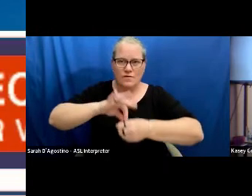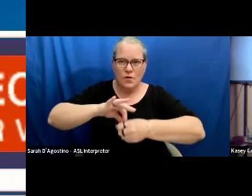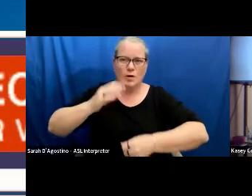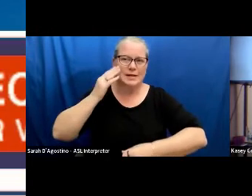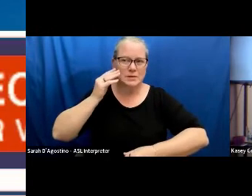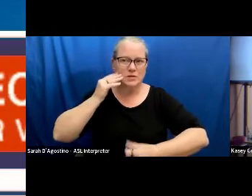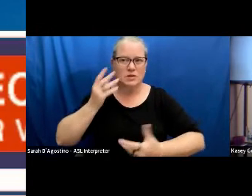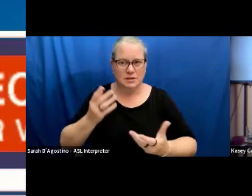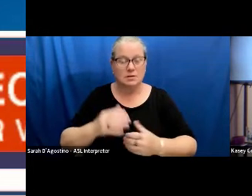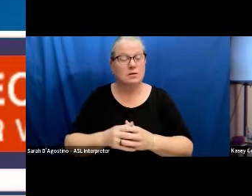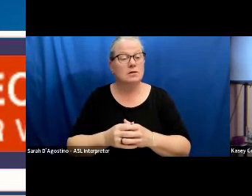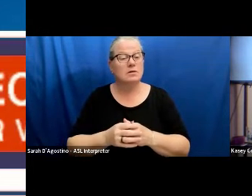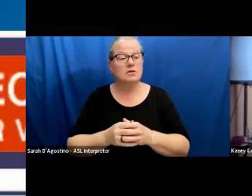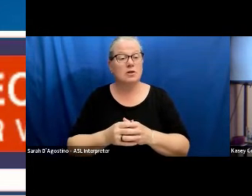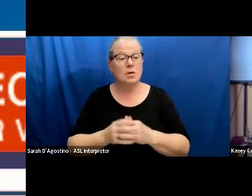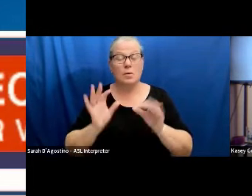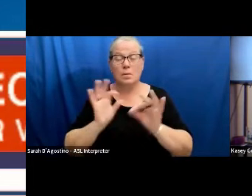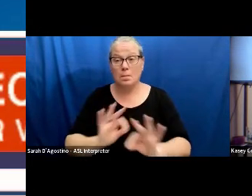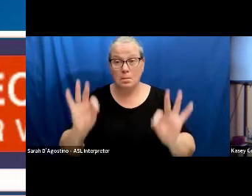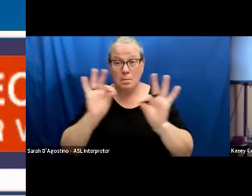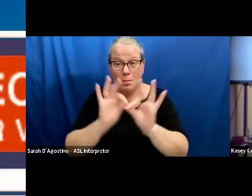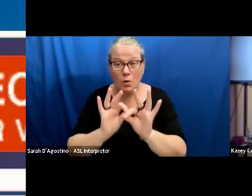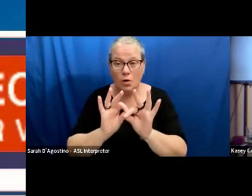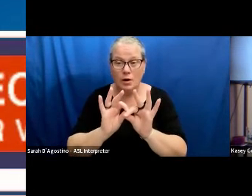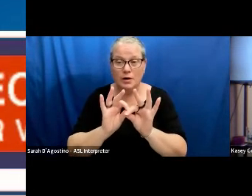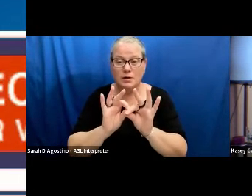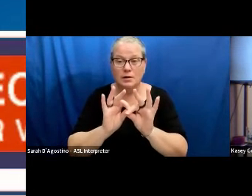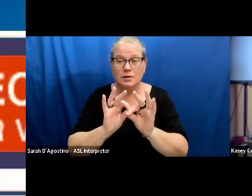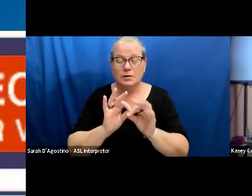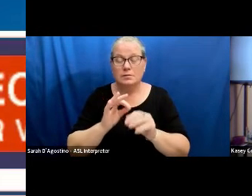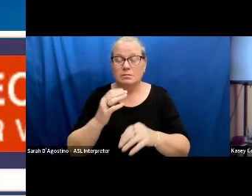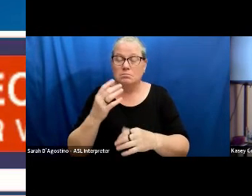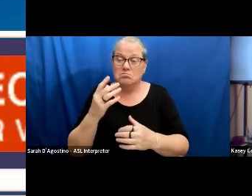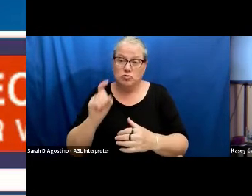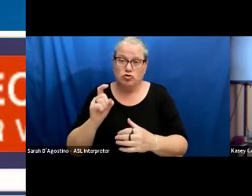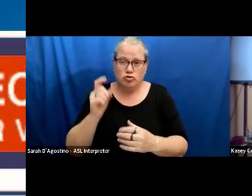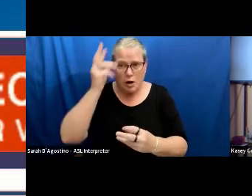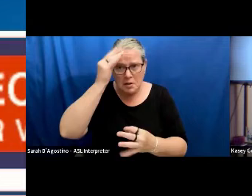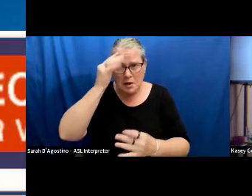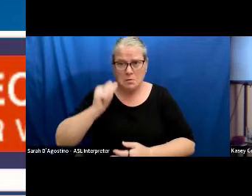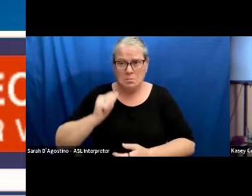big questions that i think someone should ask themselves when they're making a plan to vote